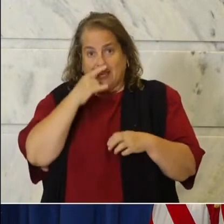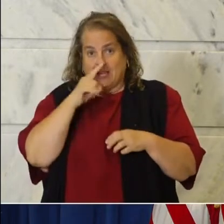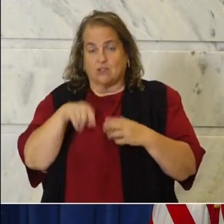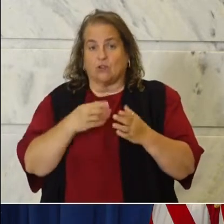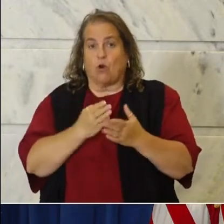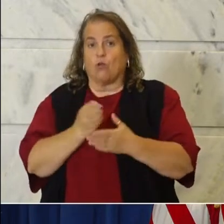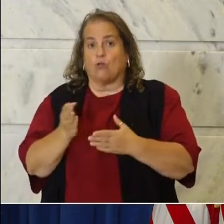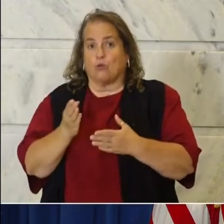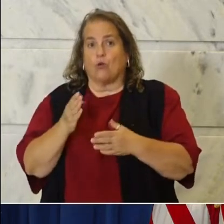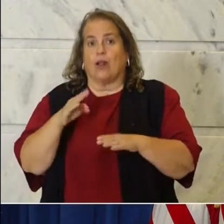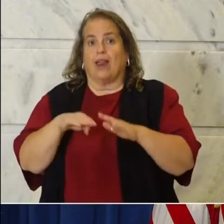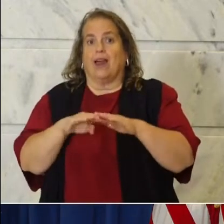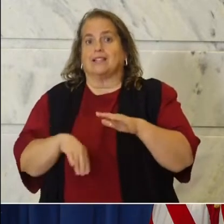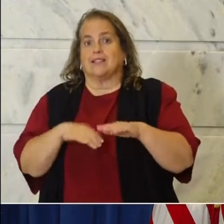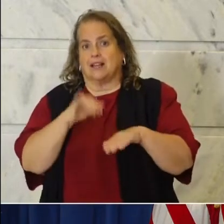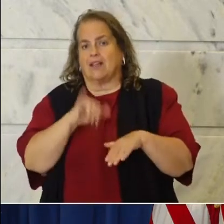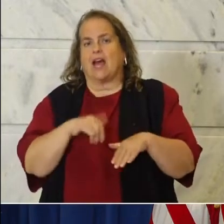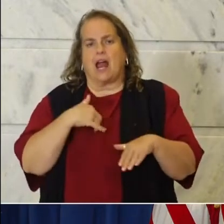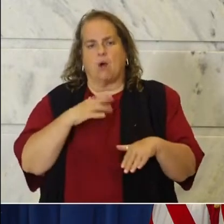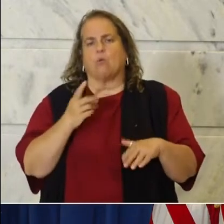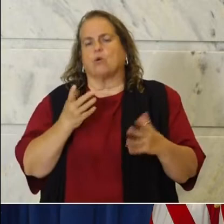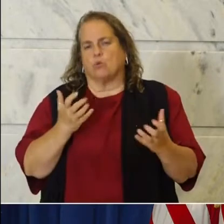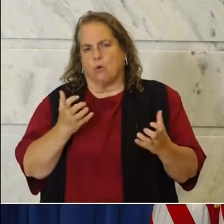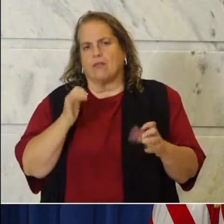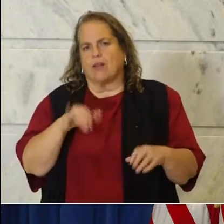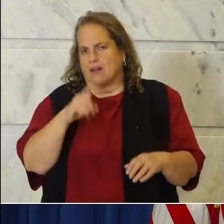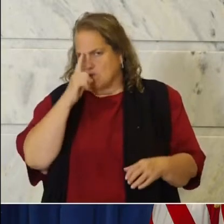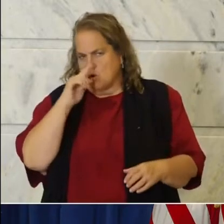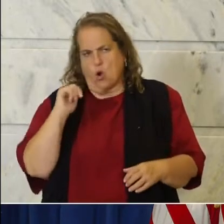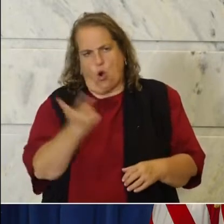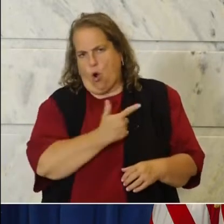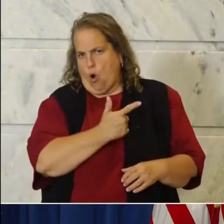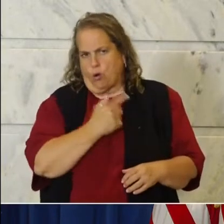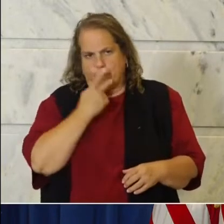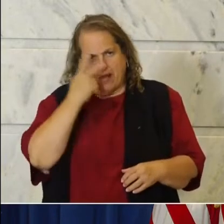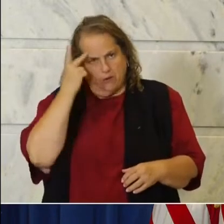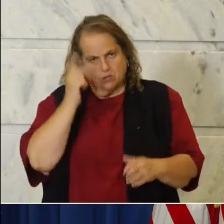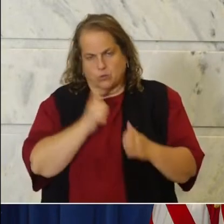that's that's what I would want for absolutely everybody. Today we're